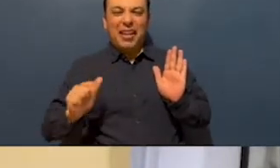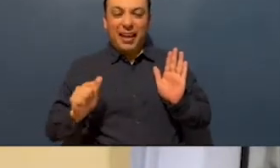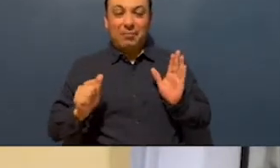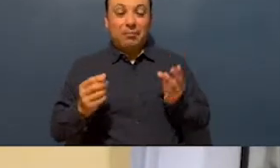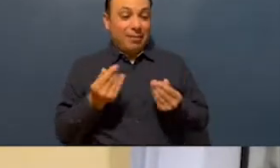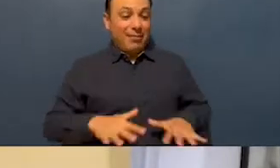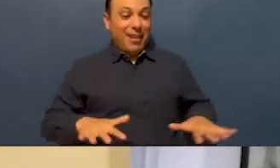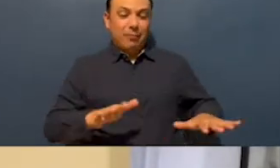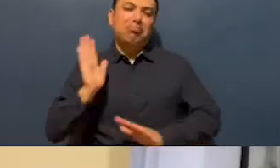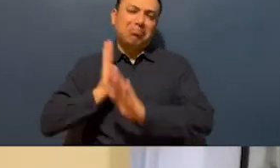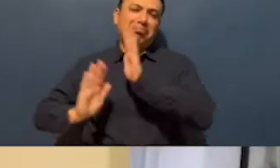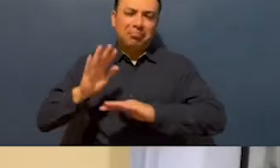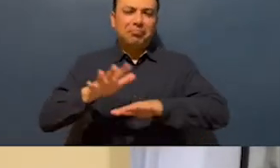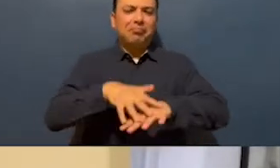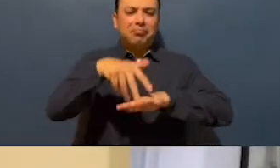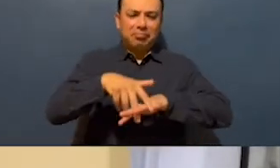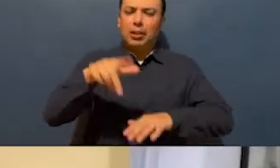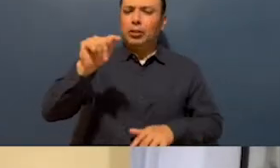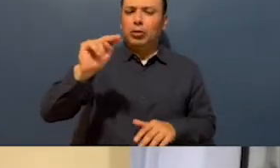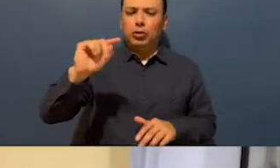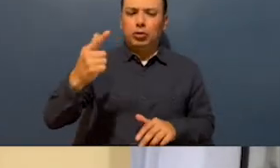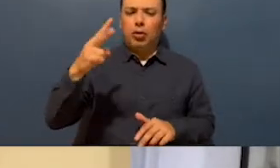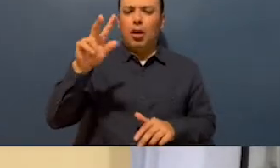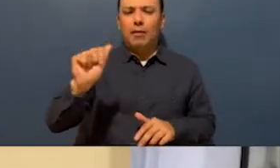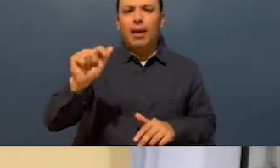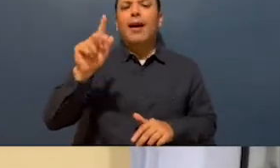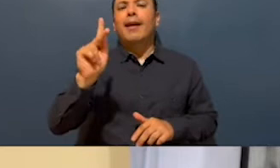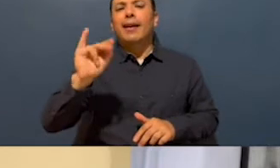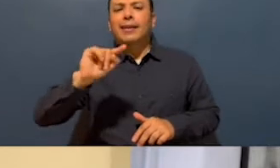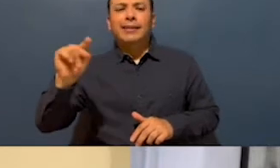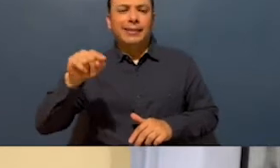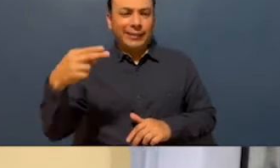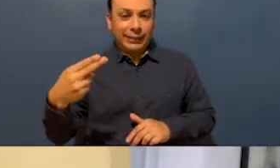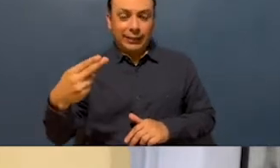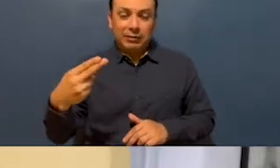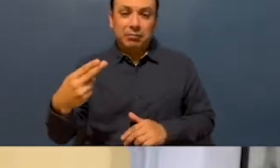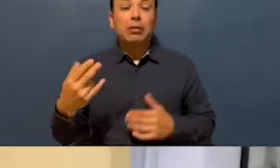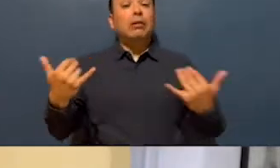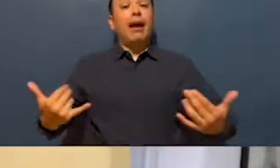in the unceded lands of the Tongva and Kʼicheʼ territories colonially known as